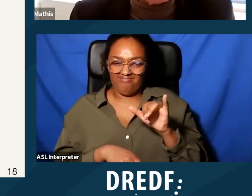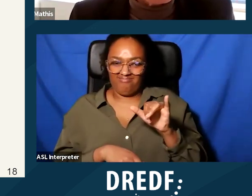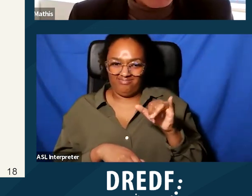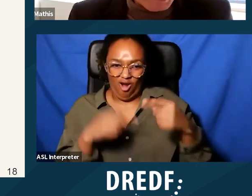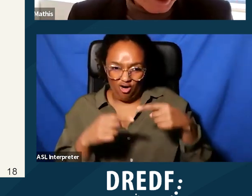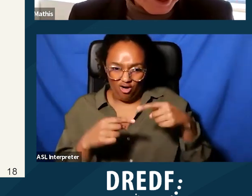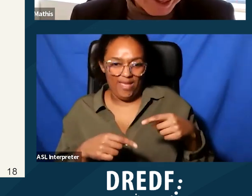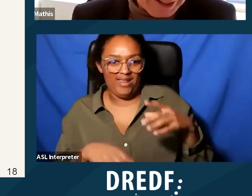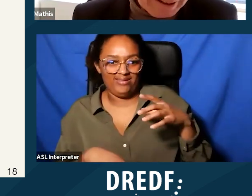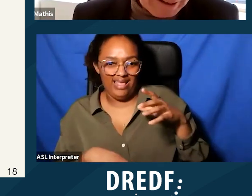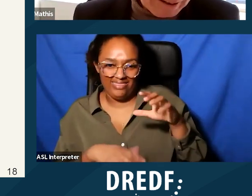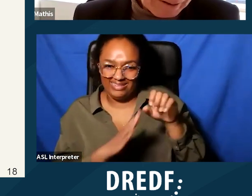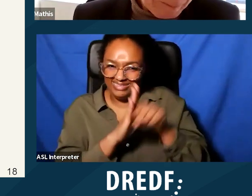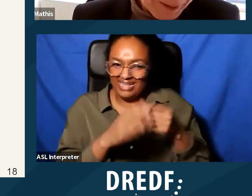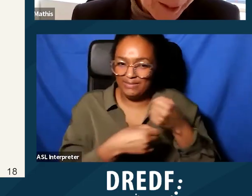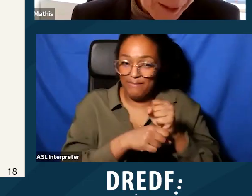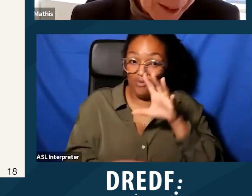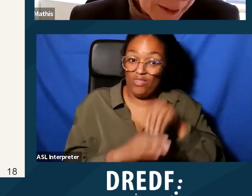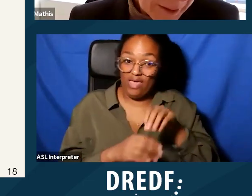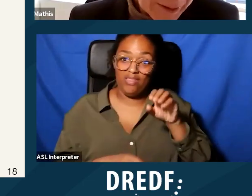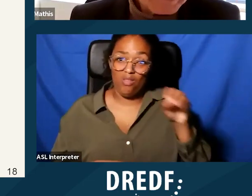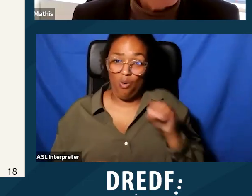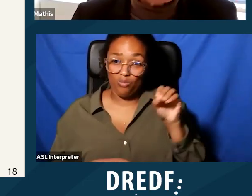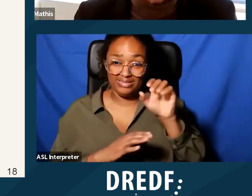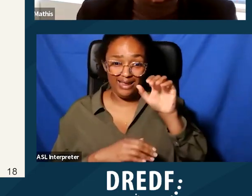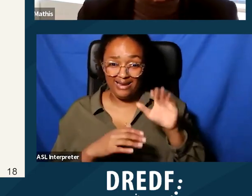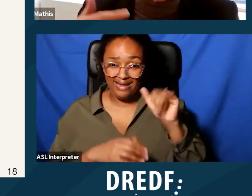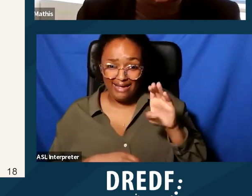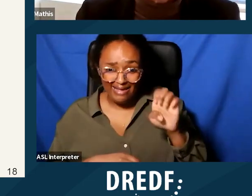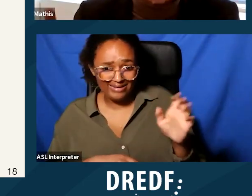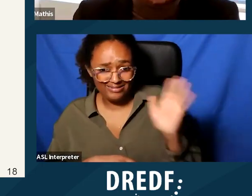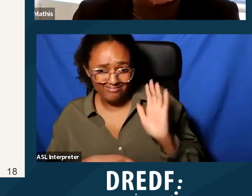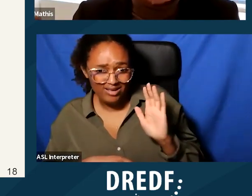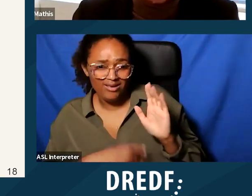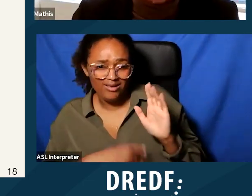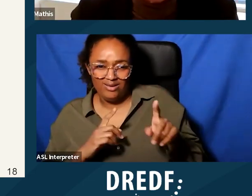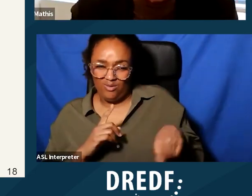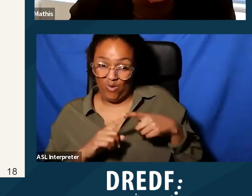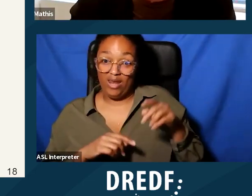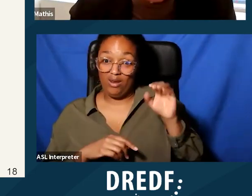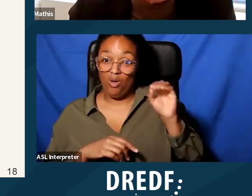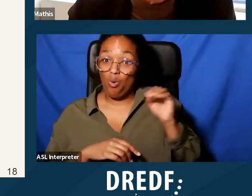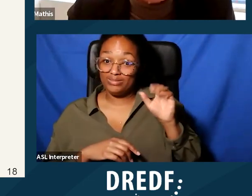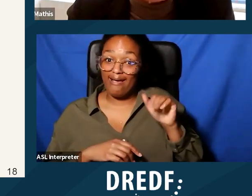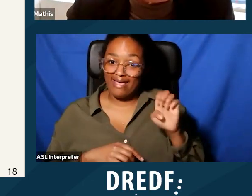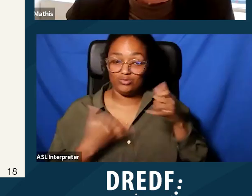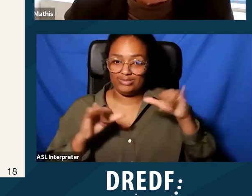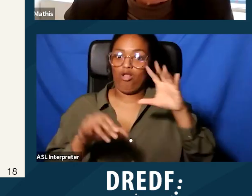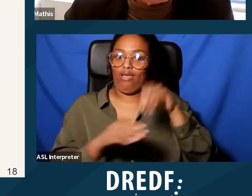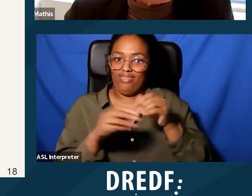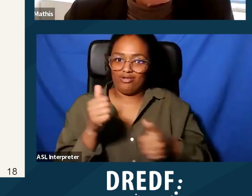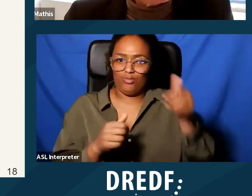not what the Supreme Court said. And they fault HHS for somehow not coming up with other solutions